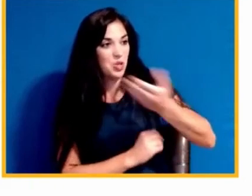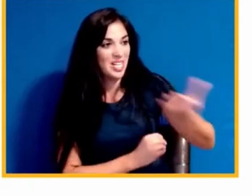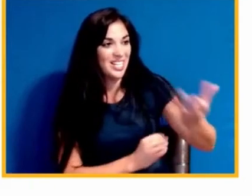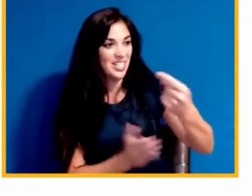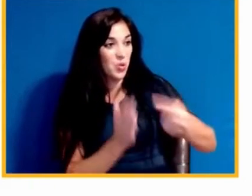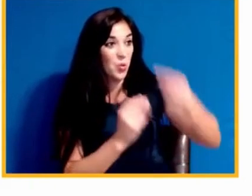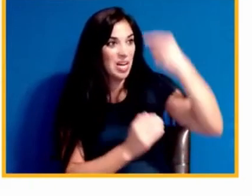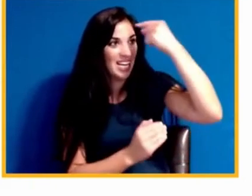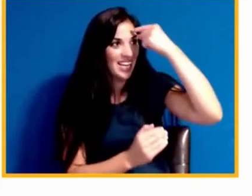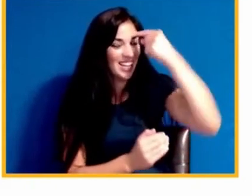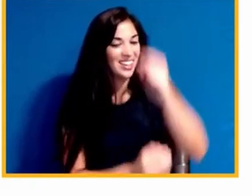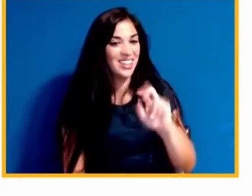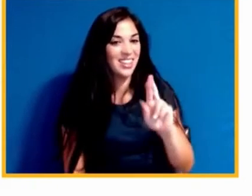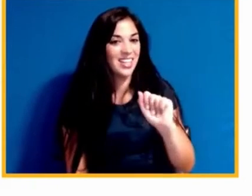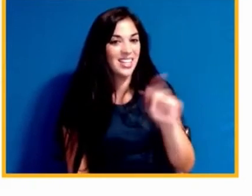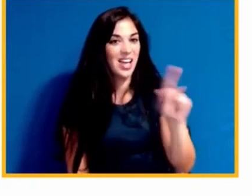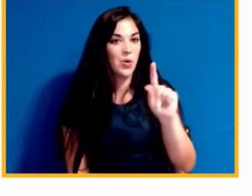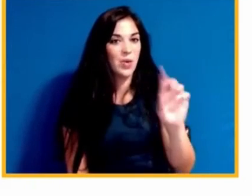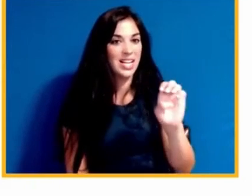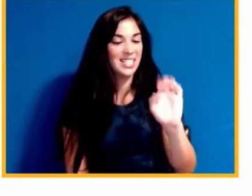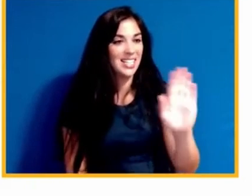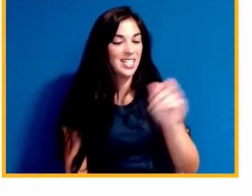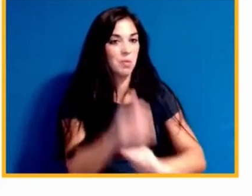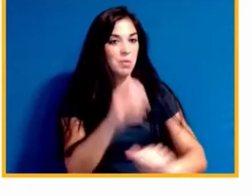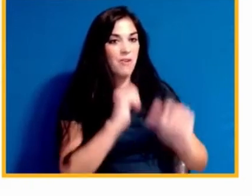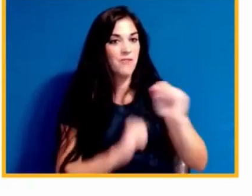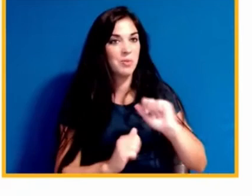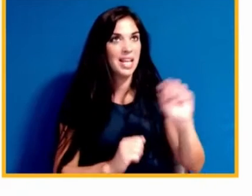on Raze's performance at yet another Anthrocon dance competition,